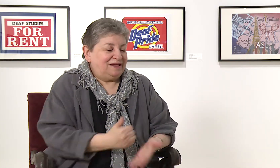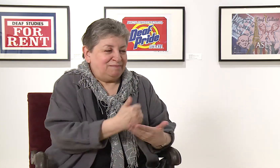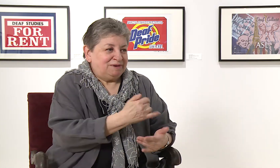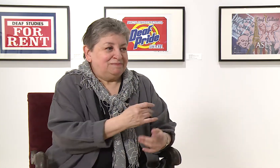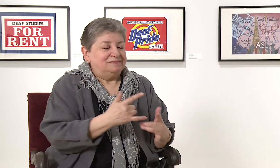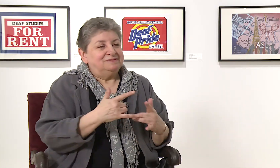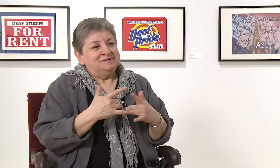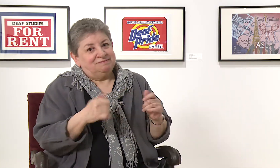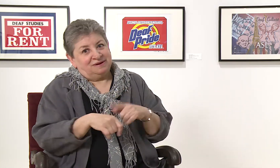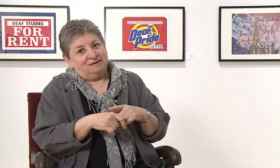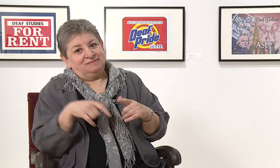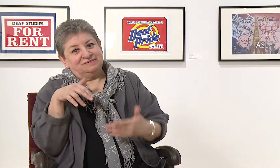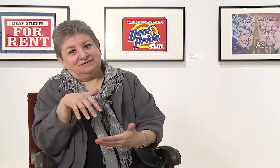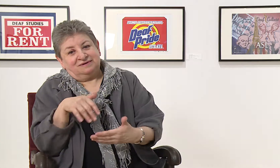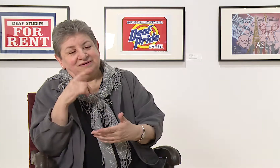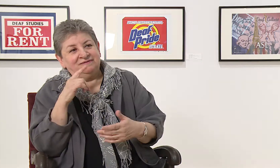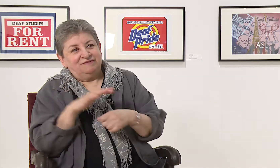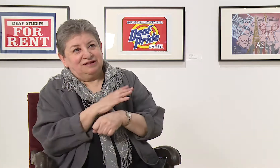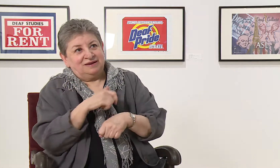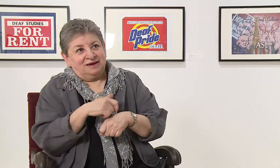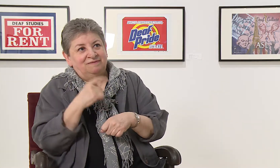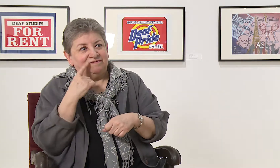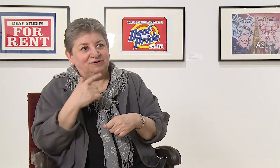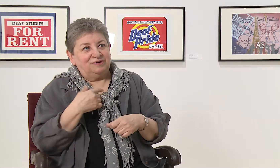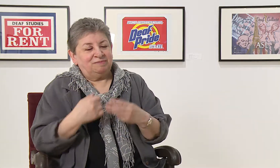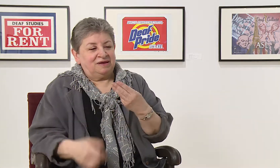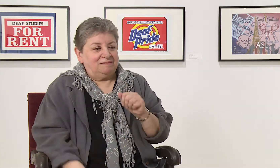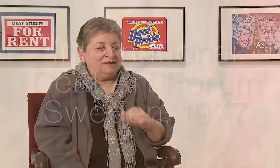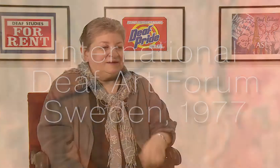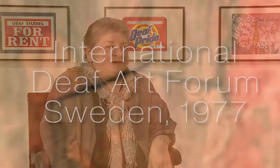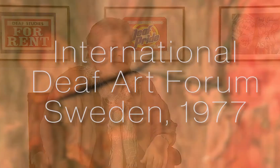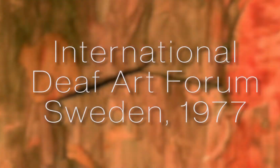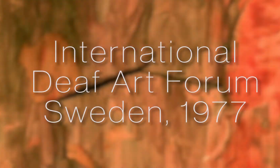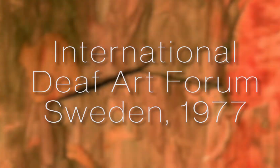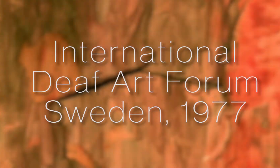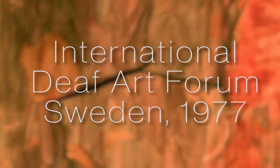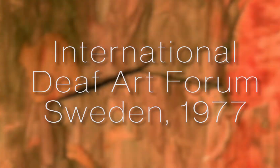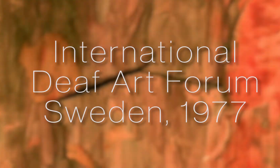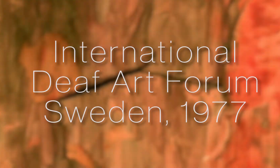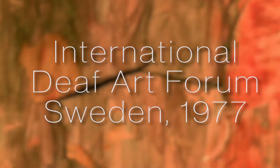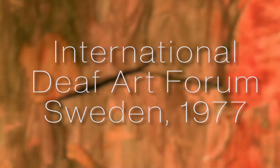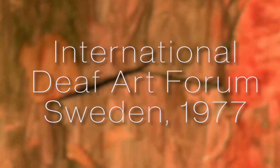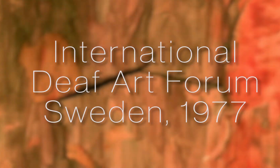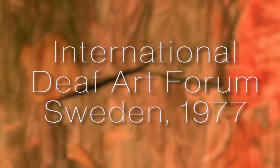So I decided to help him out and join the project but was also studying full-time for my master's degree.